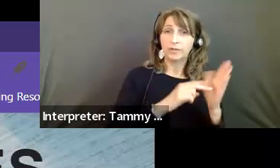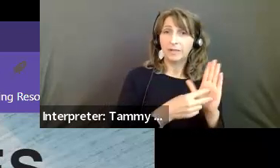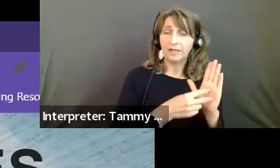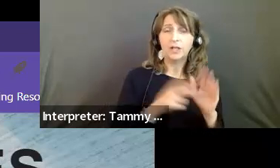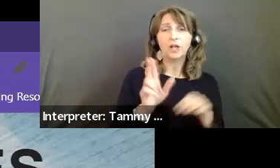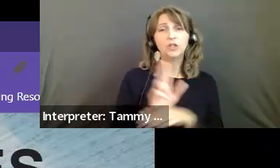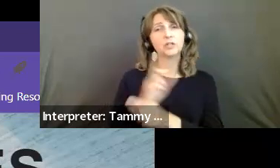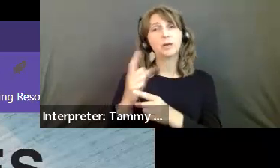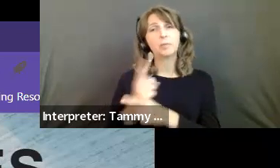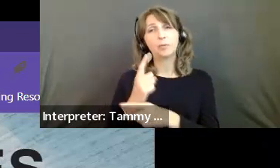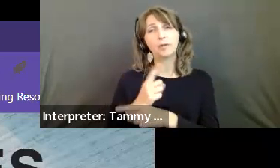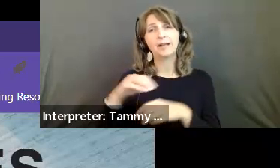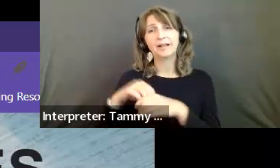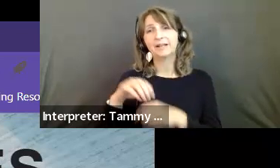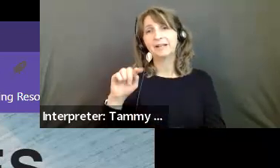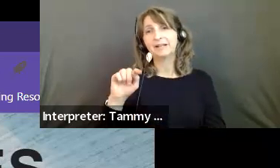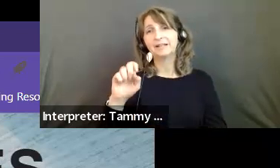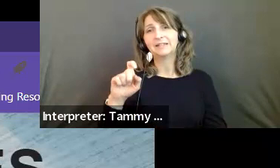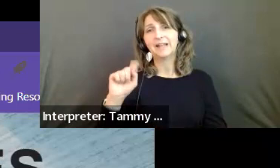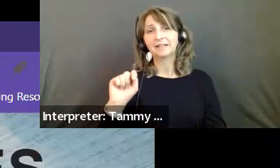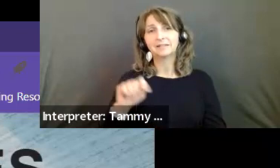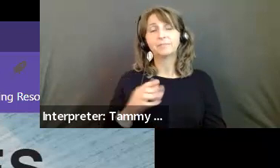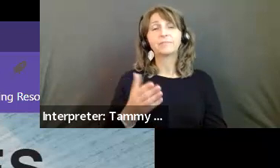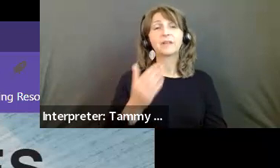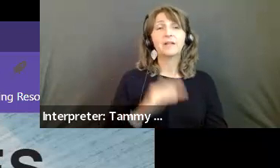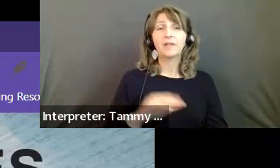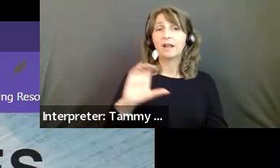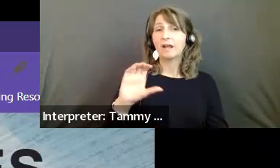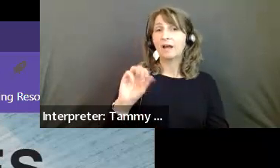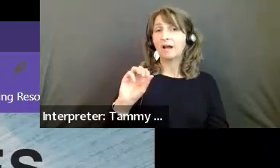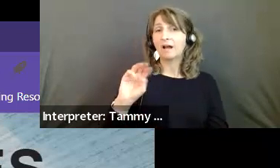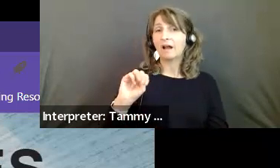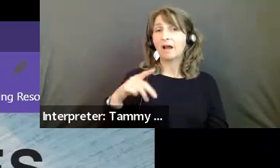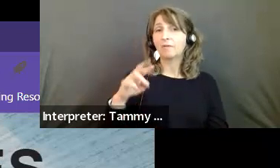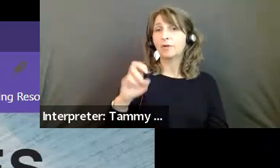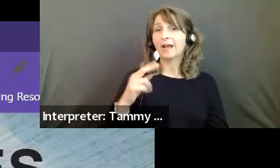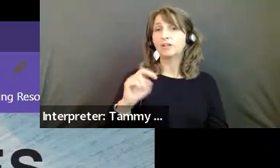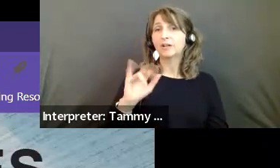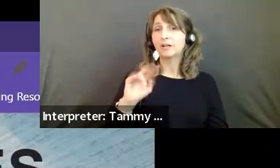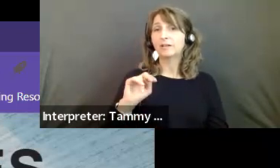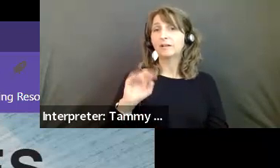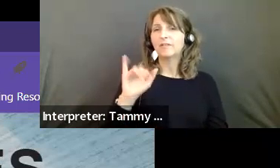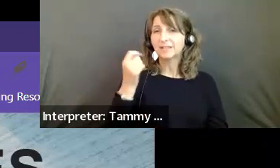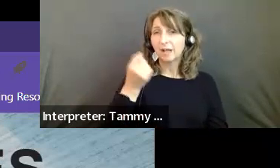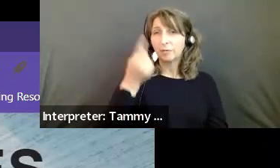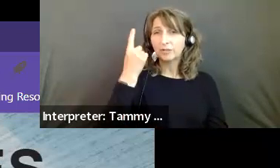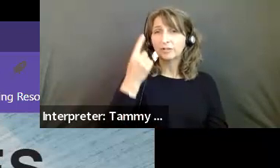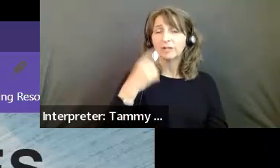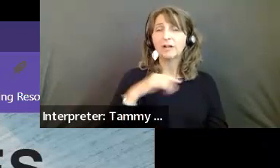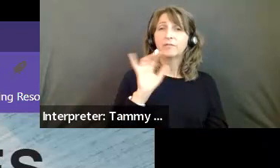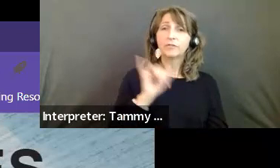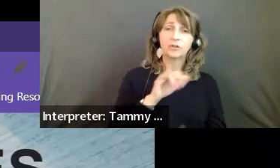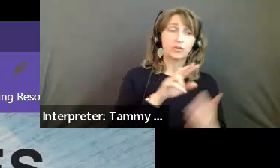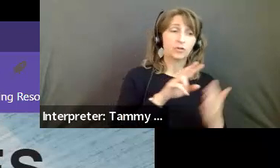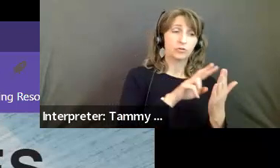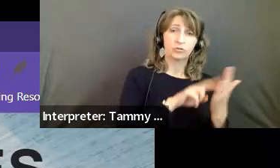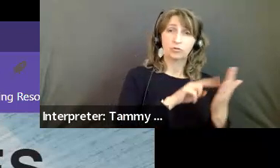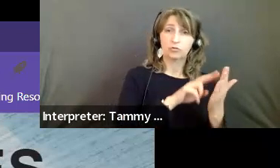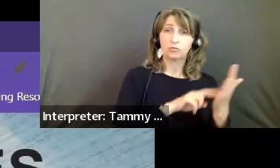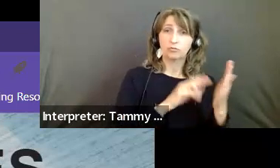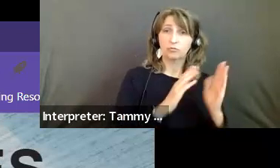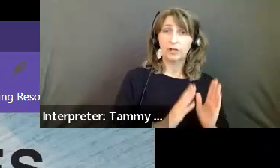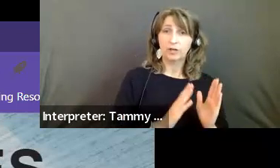And then comprehension is understanding the intentional interaction between the reader and the text that conveys meeting.